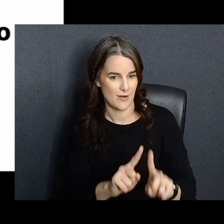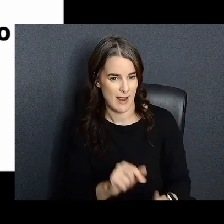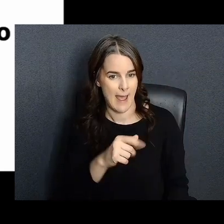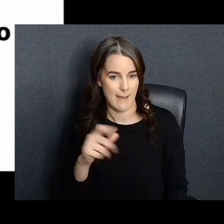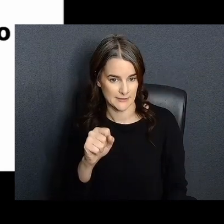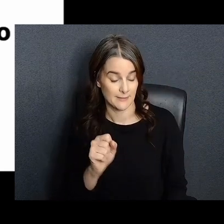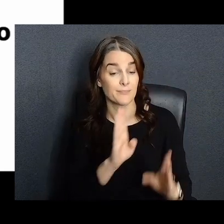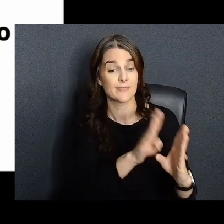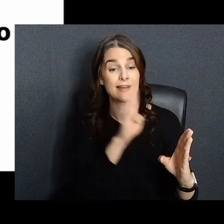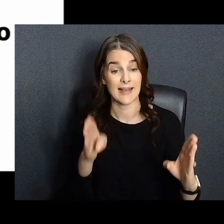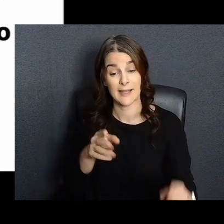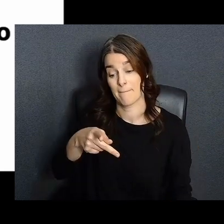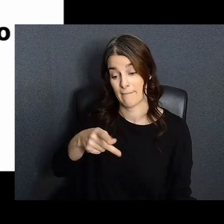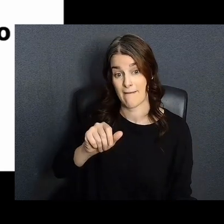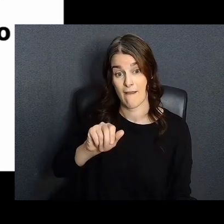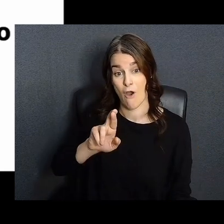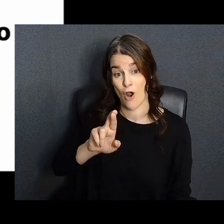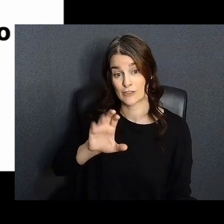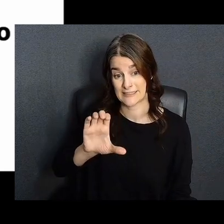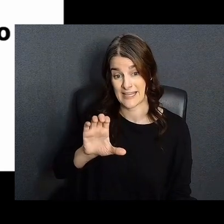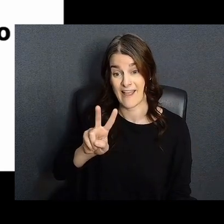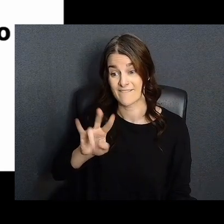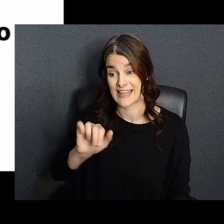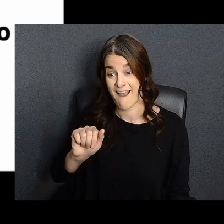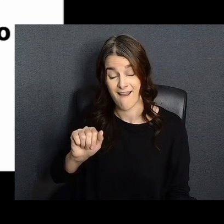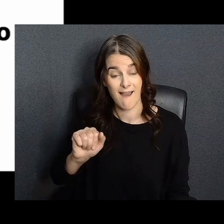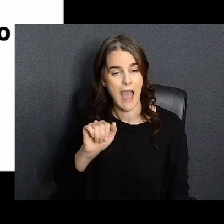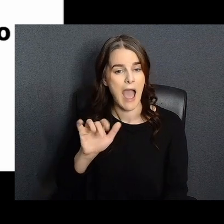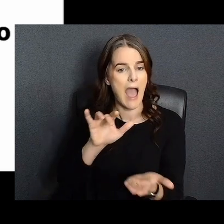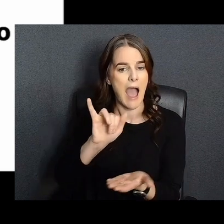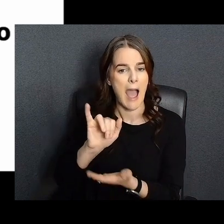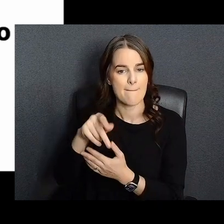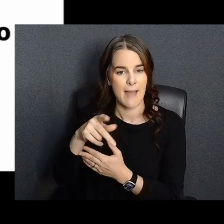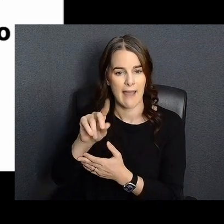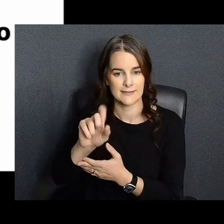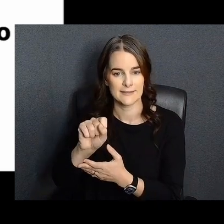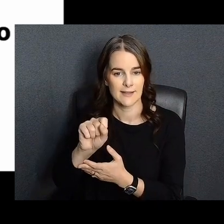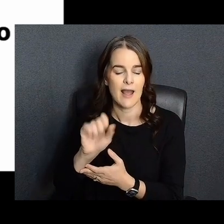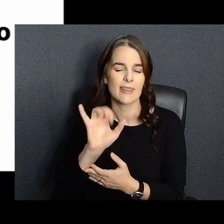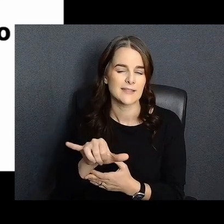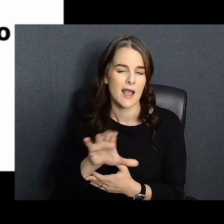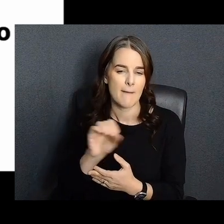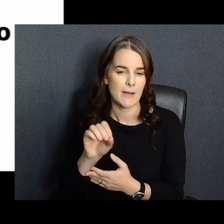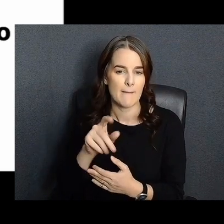But then the next one is the PRC via iPads. That is from the company PRC-Saltillo.